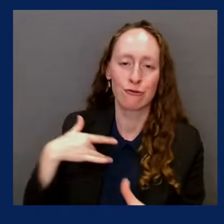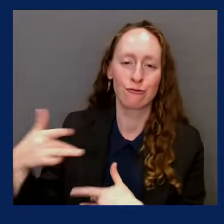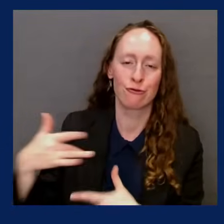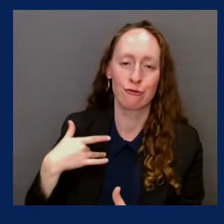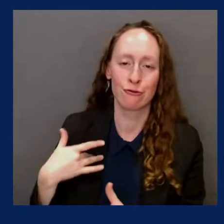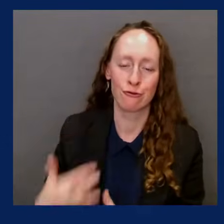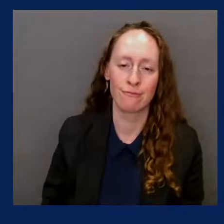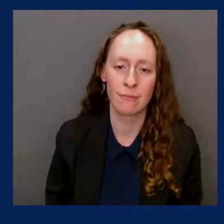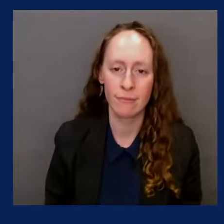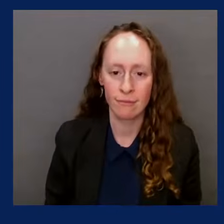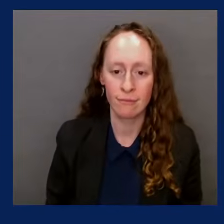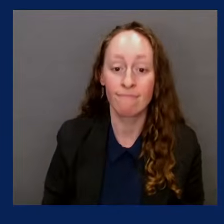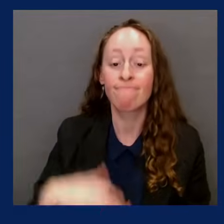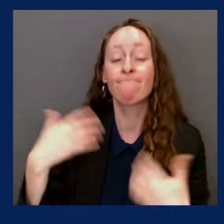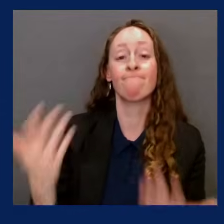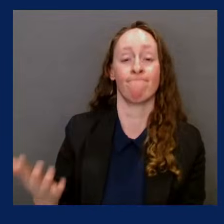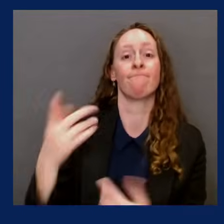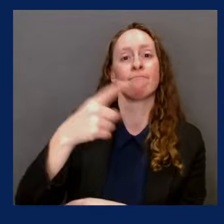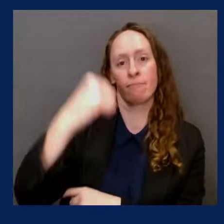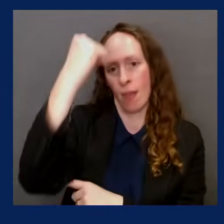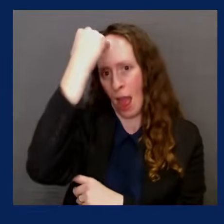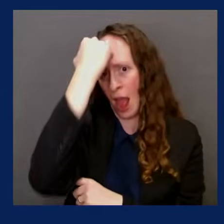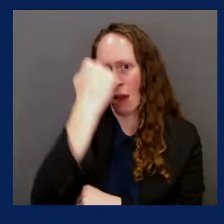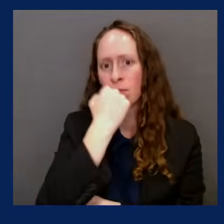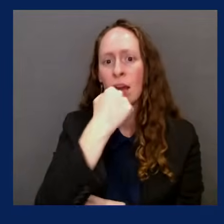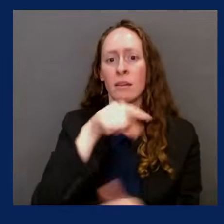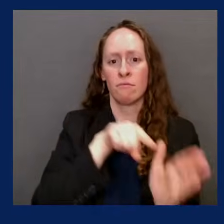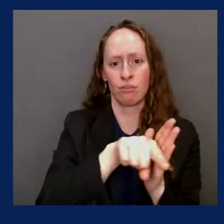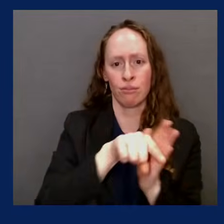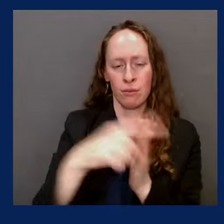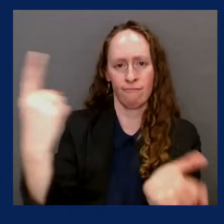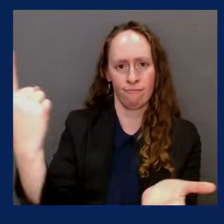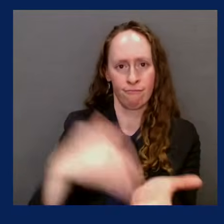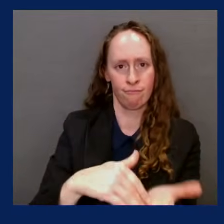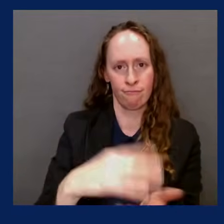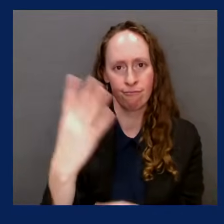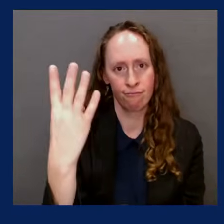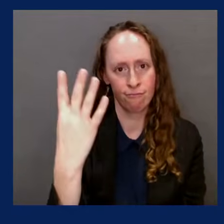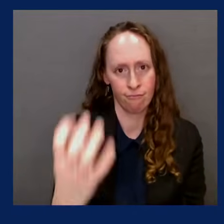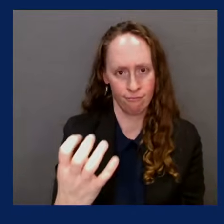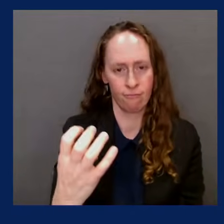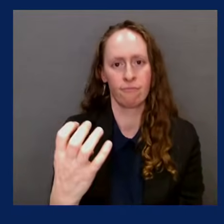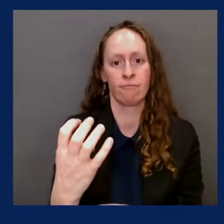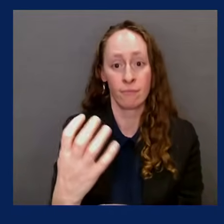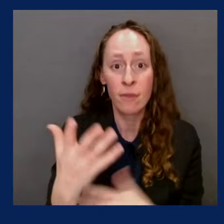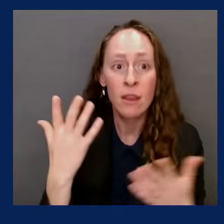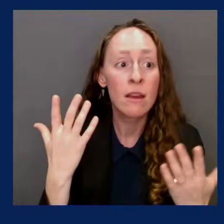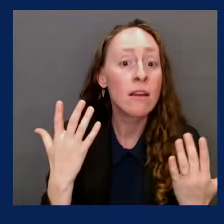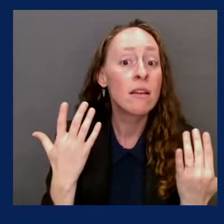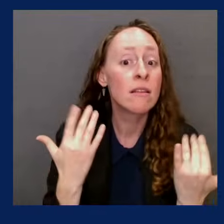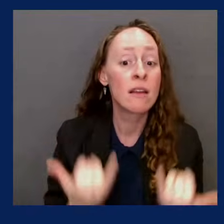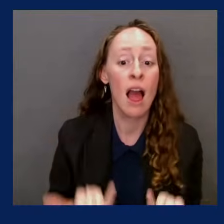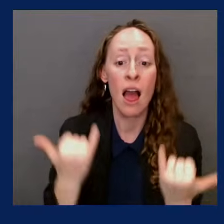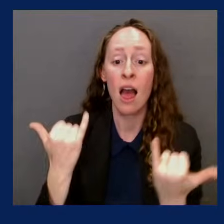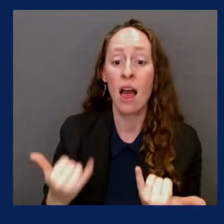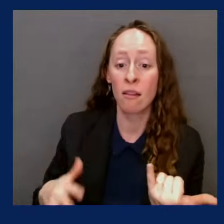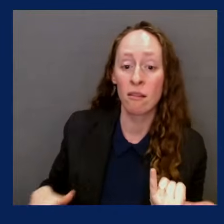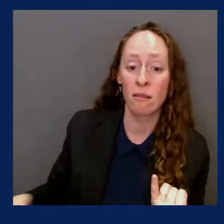says Israeli forces have killed over 6,000 Palestinians, including 2,700 chil- -- children. You've previously asked Netanyahu